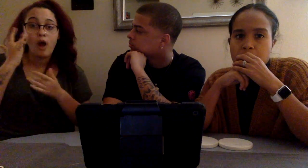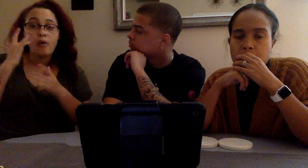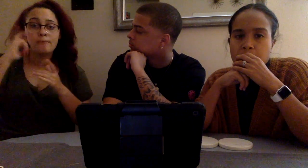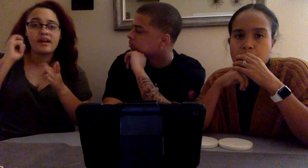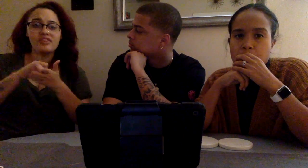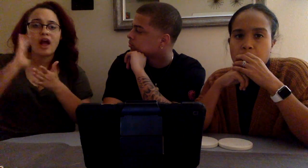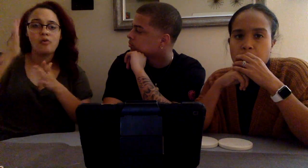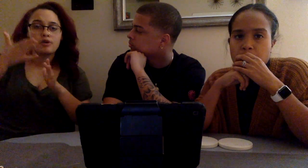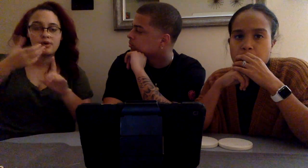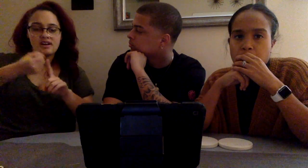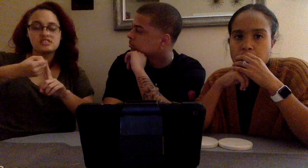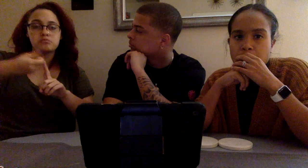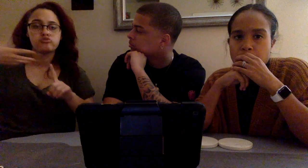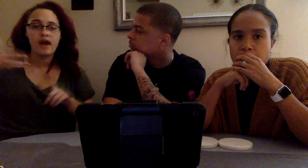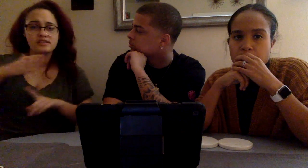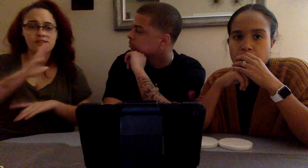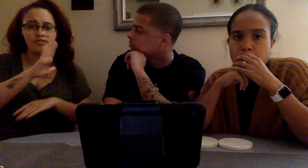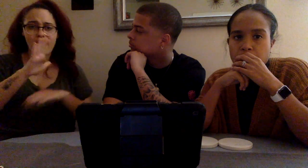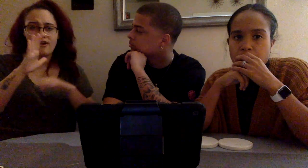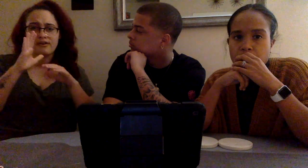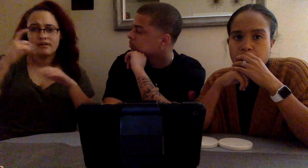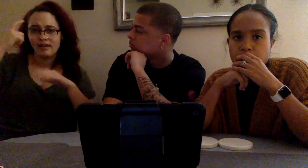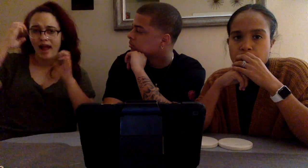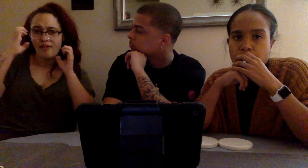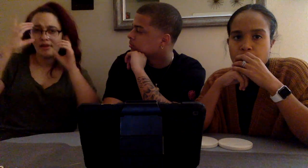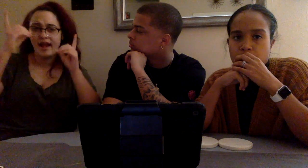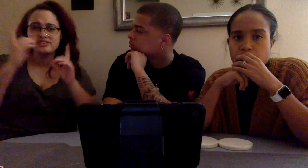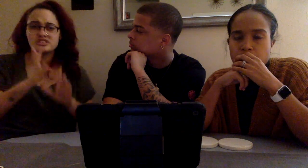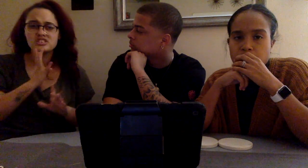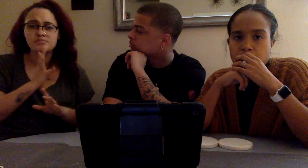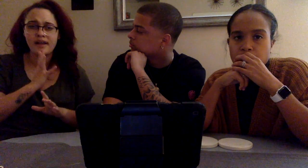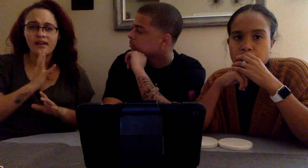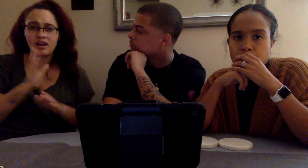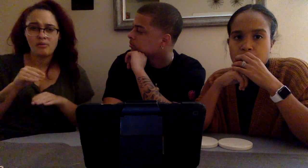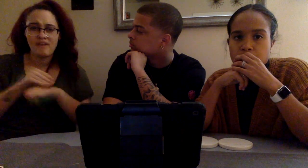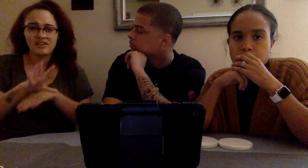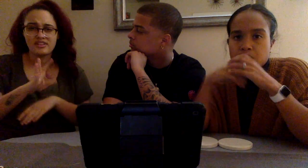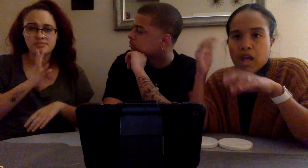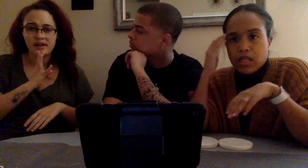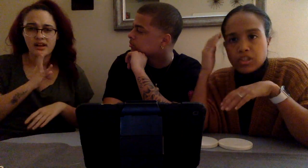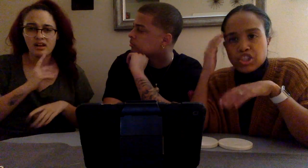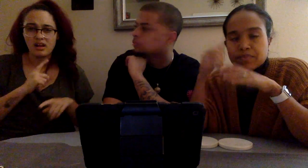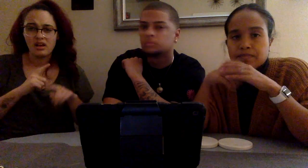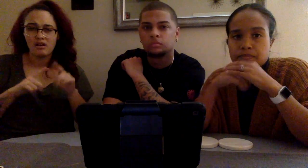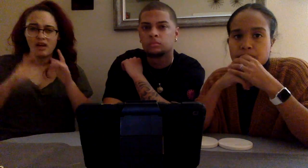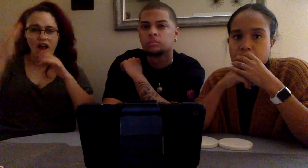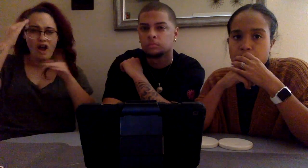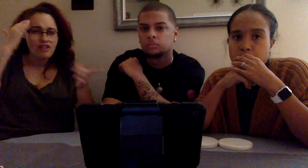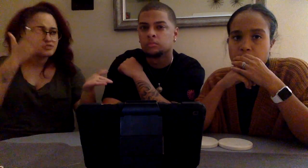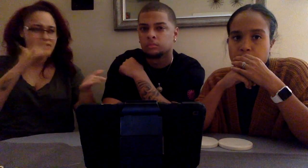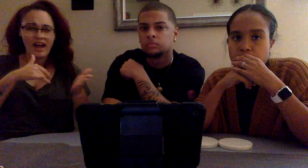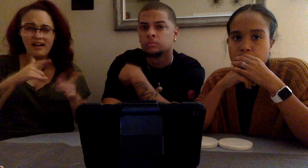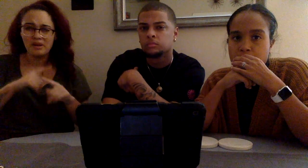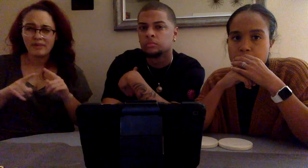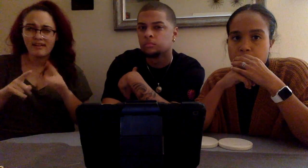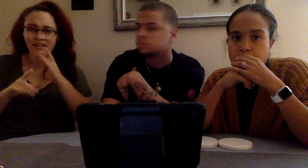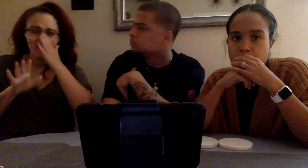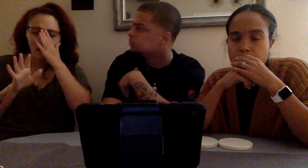assuming that it will deprive their education and it will affect them speaking well. V: Knowledge. D: Yeah, knowledge. Yeah butttt